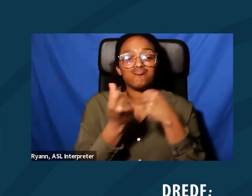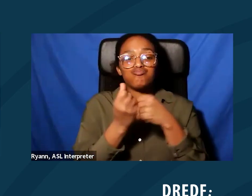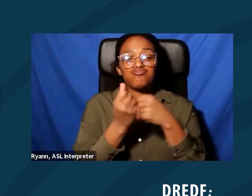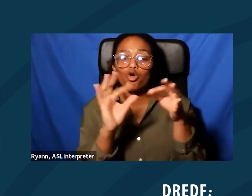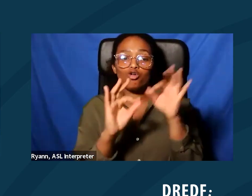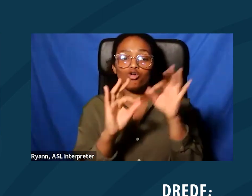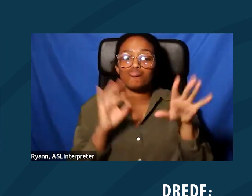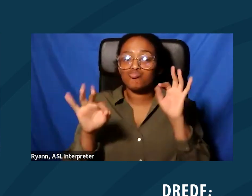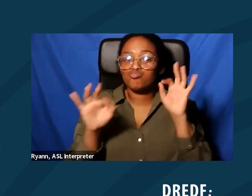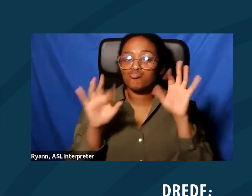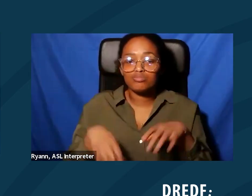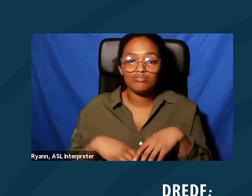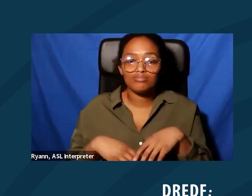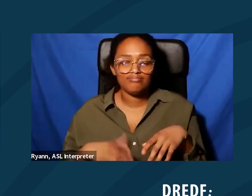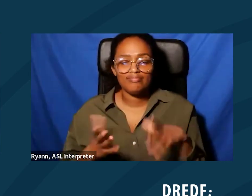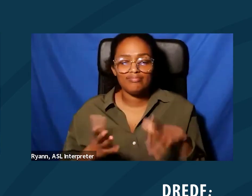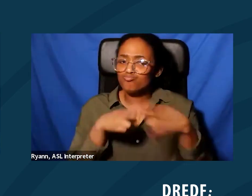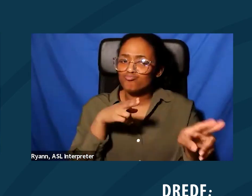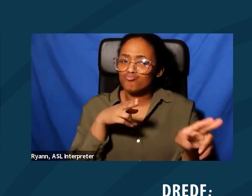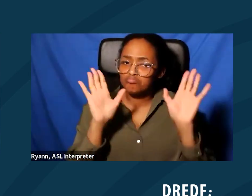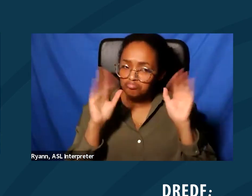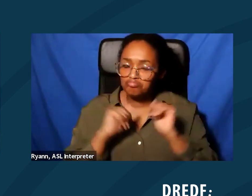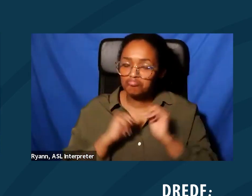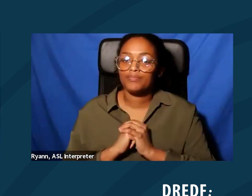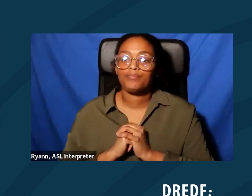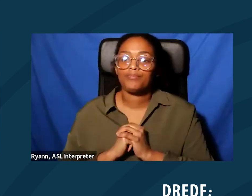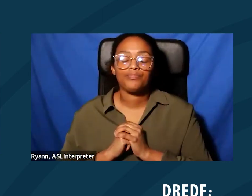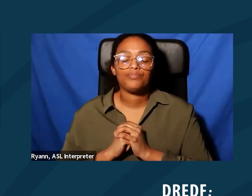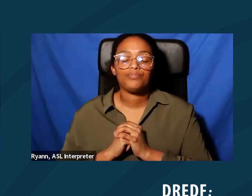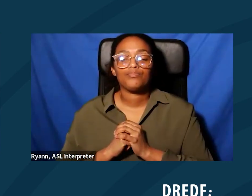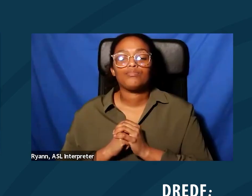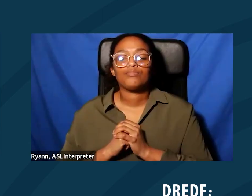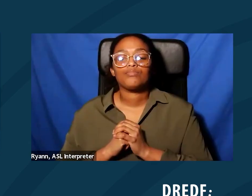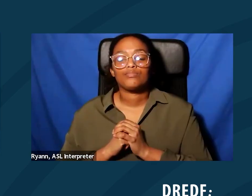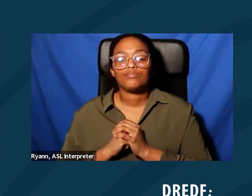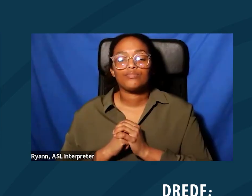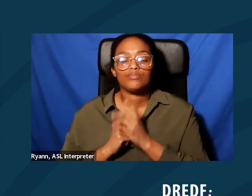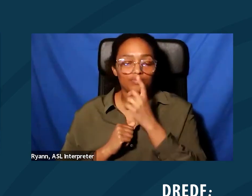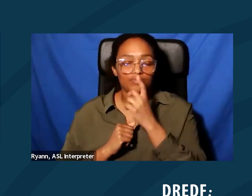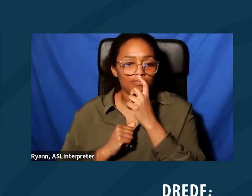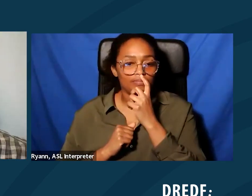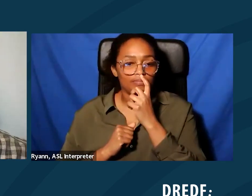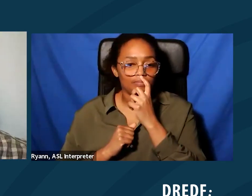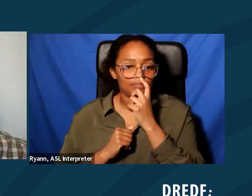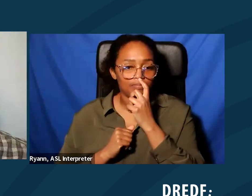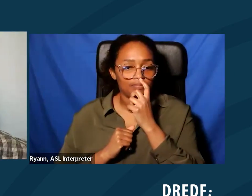So, today I just want to really talk to you and give you a pep talk, all right. I won't keep you